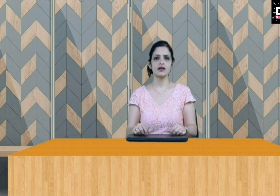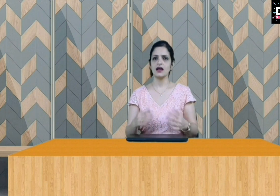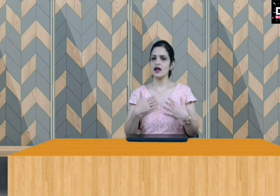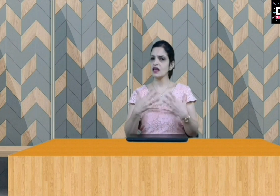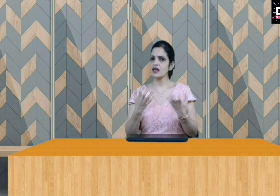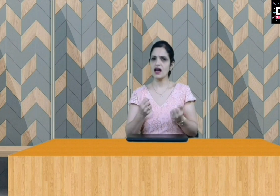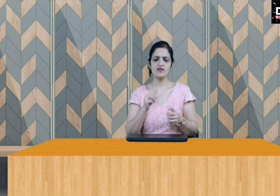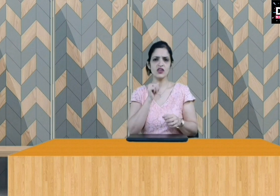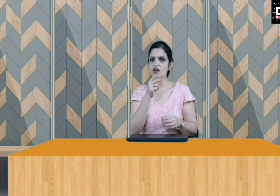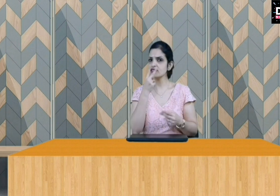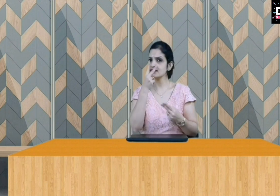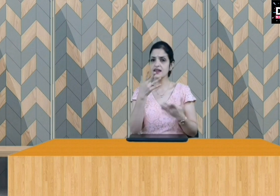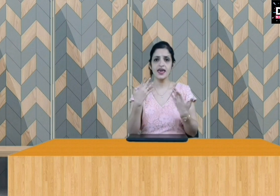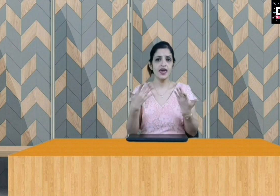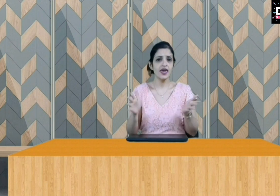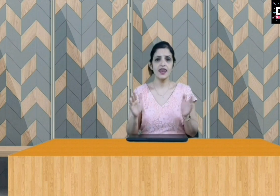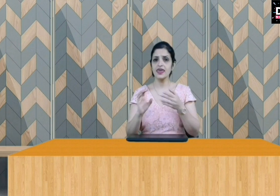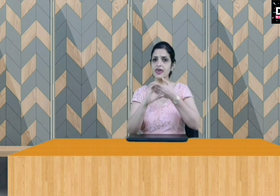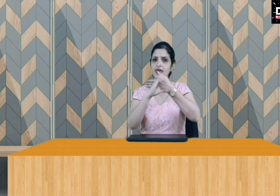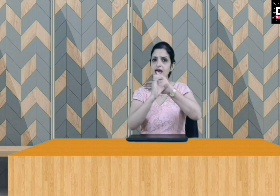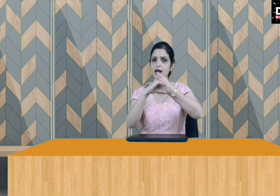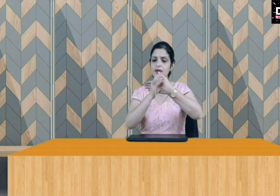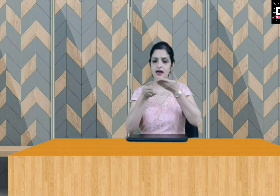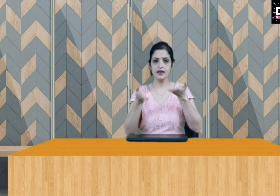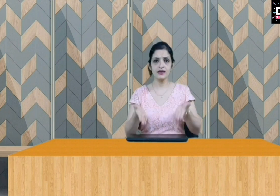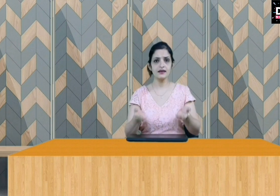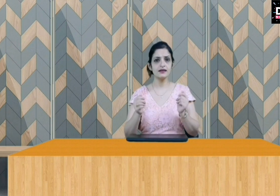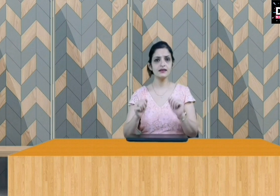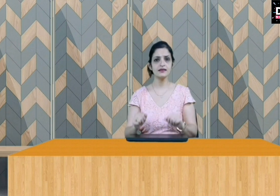Sir, I have not seen any cameras here